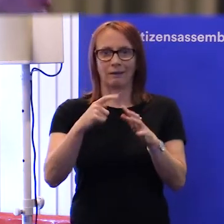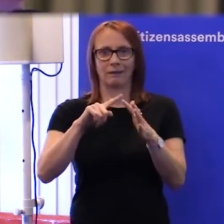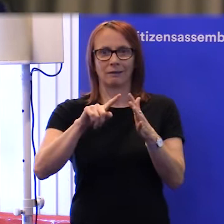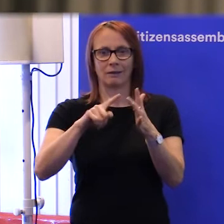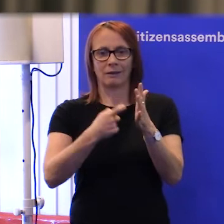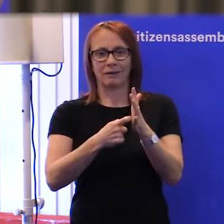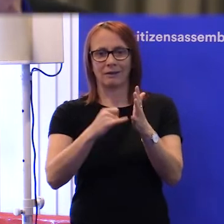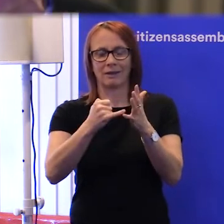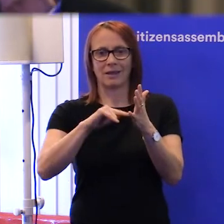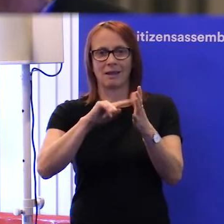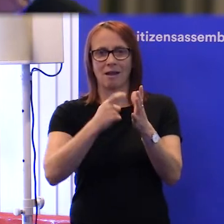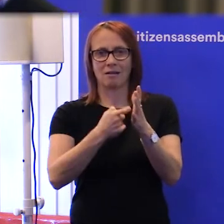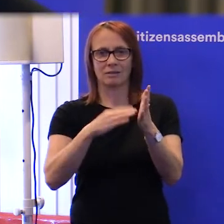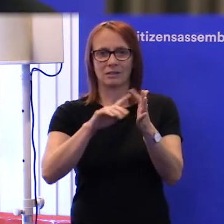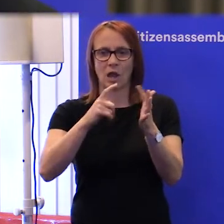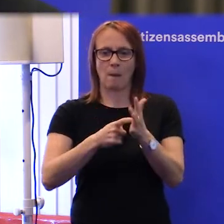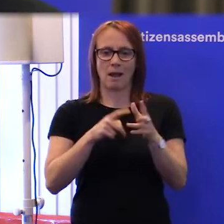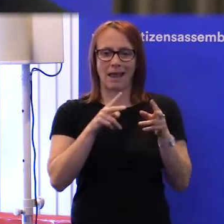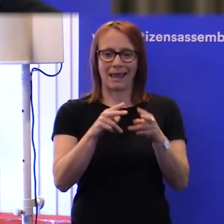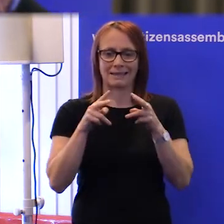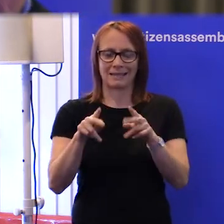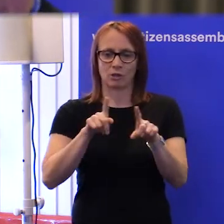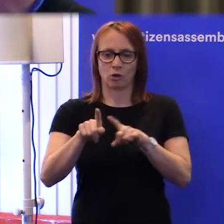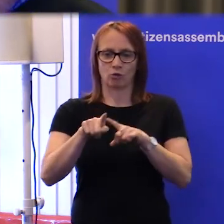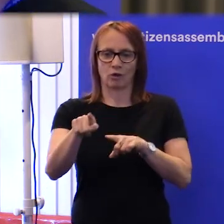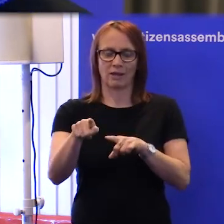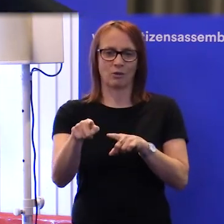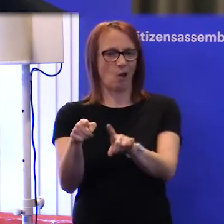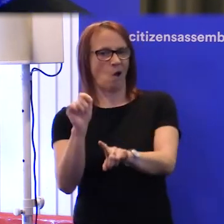like stormer was a stuttering fool you know and you may have your own opinions